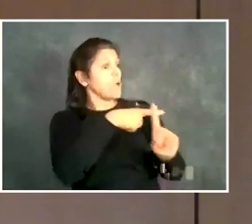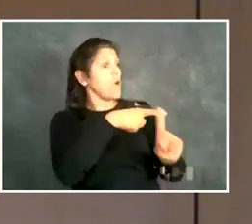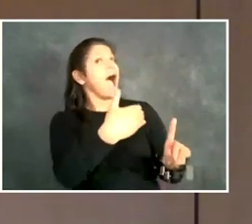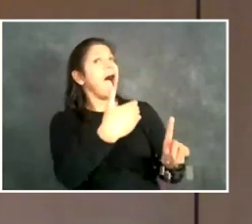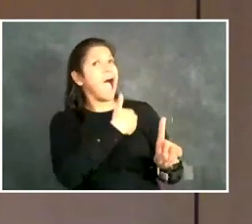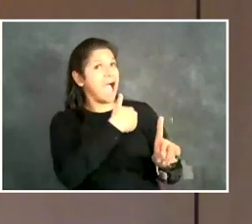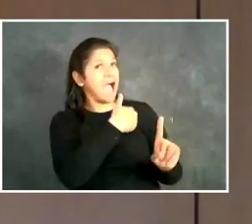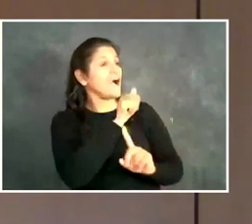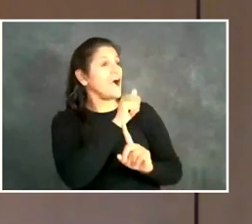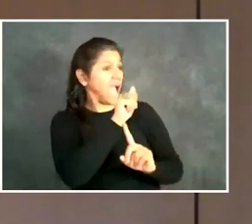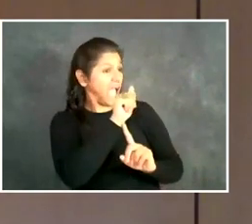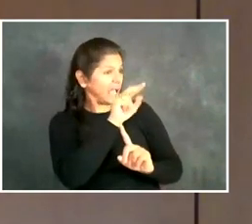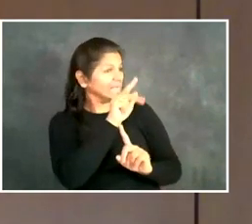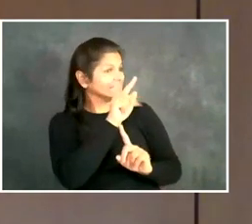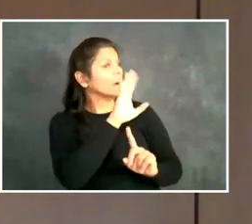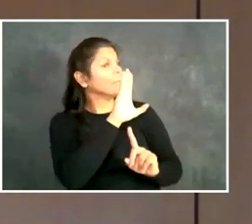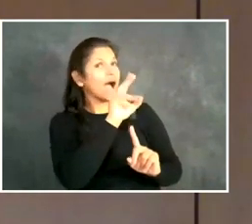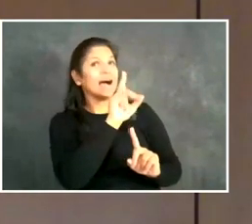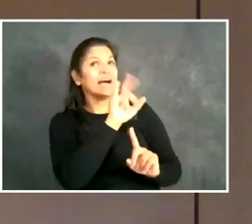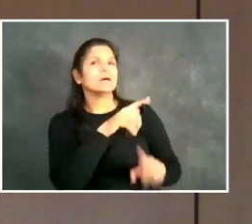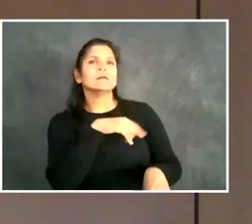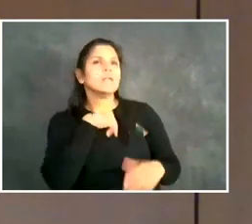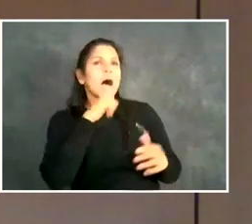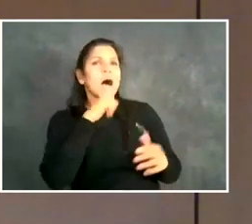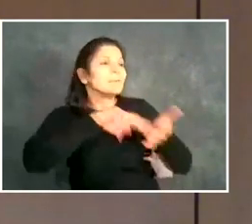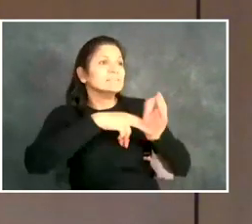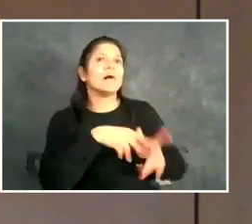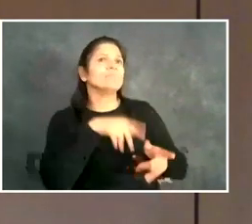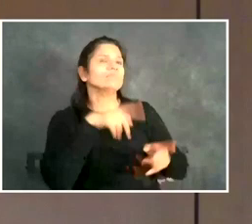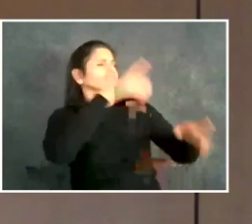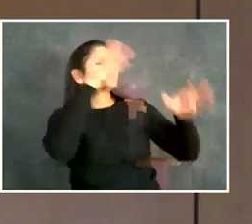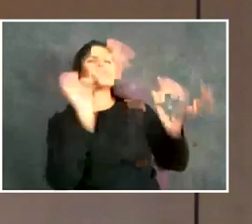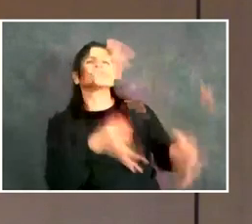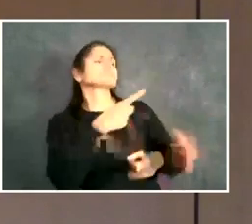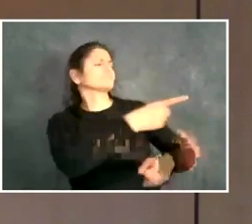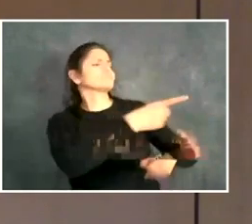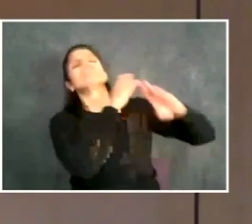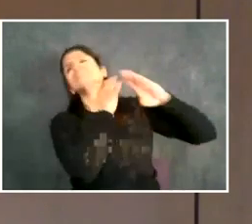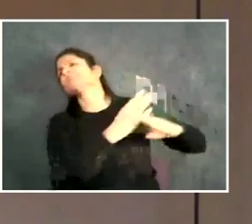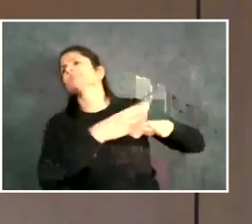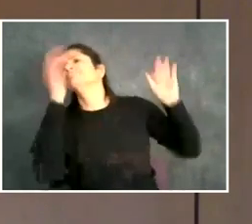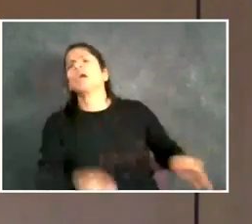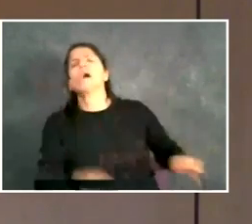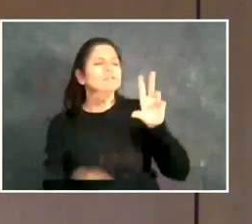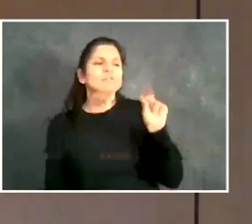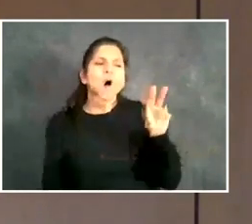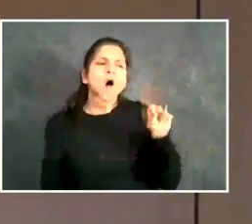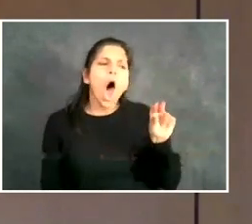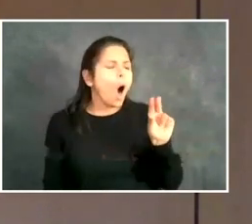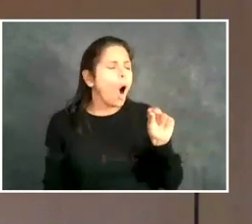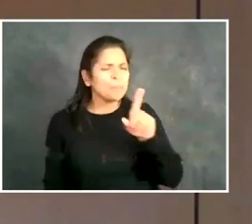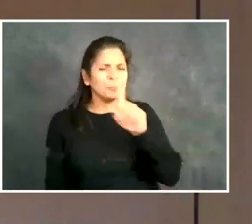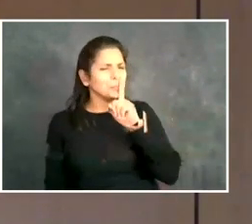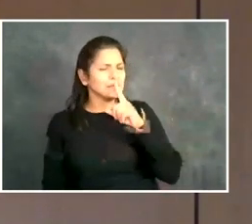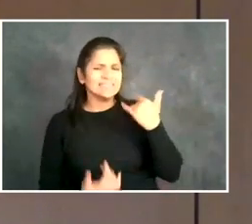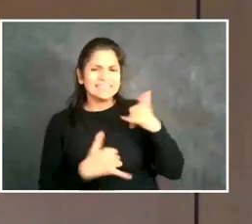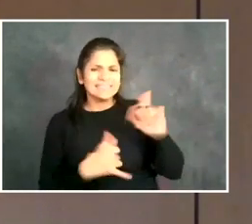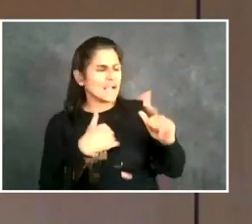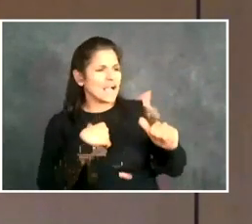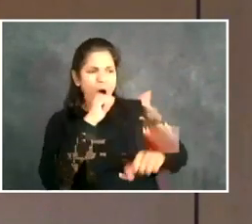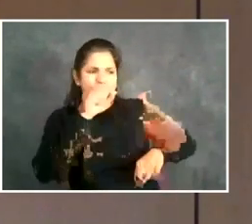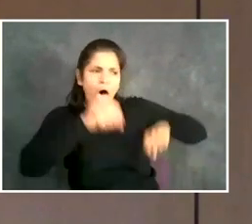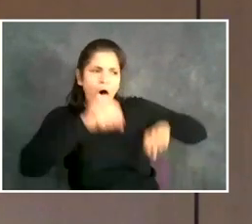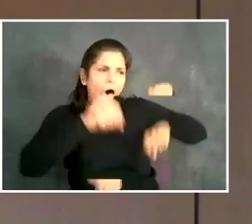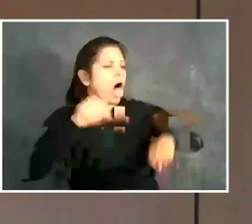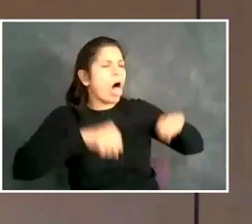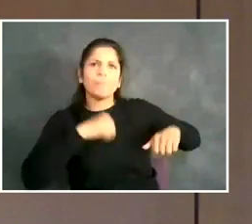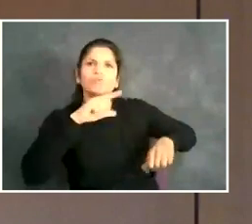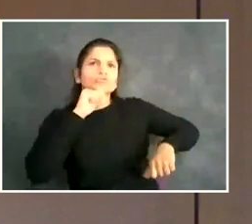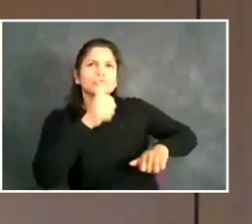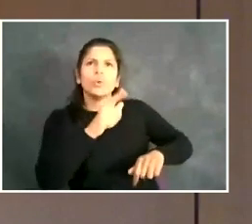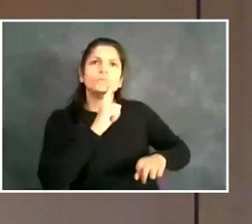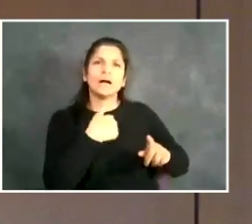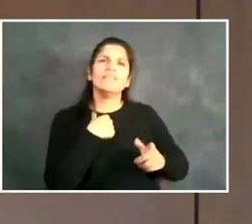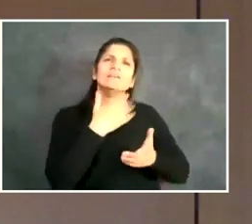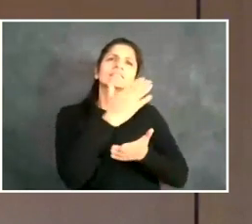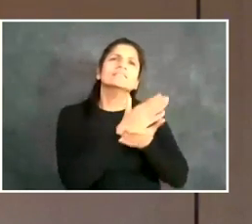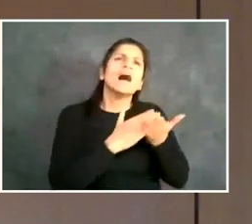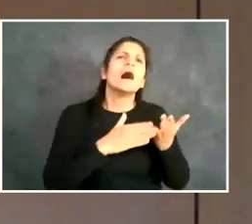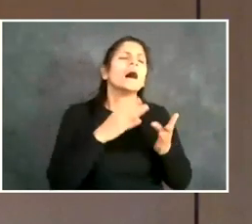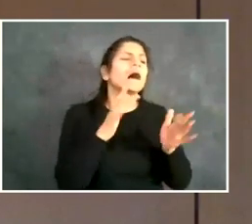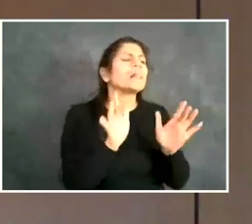WE WANT TOBE VERY CAREFUL WITH